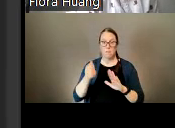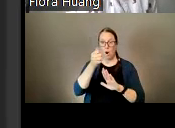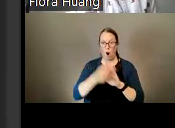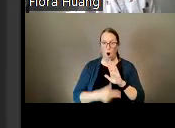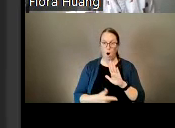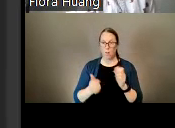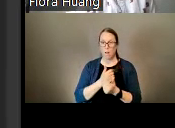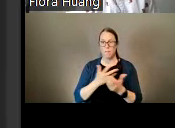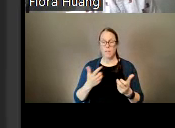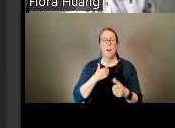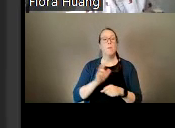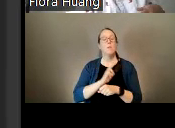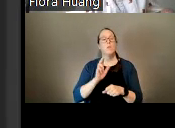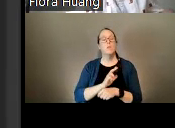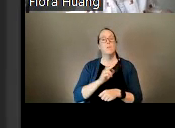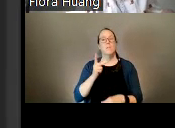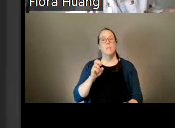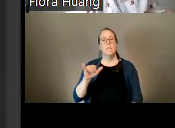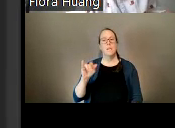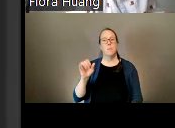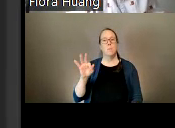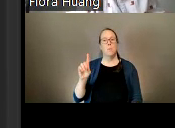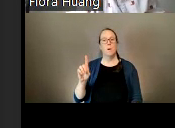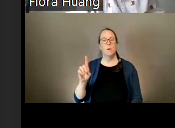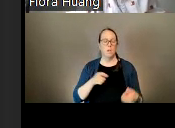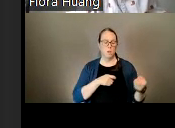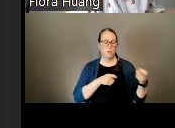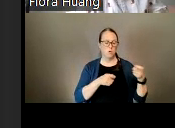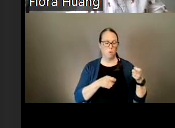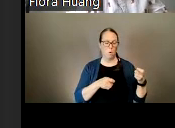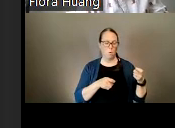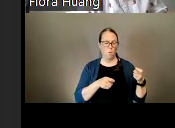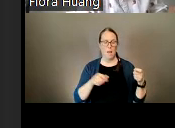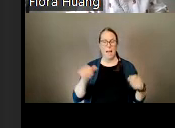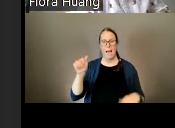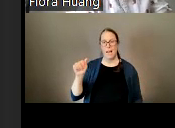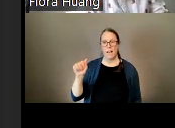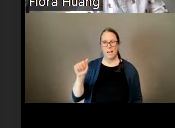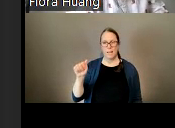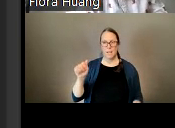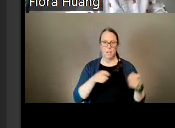I'm gonna use the keyboard shortcut control, keep that held down, and then a, so control + a.